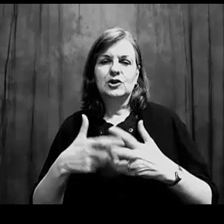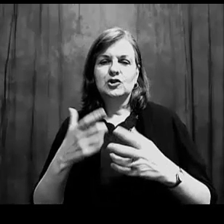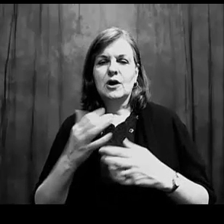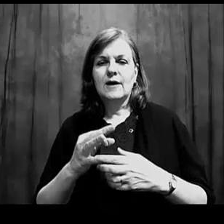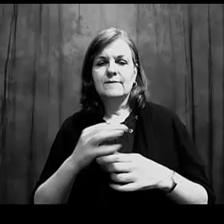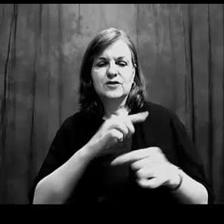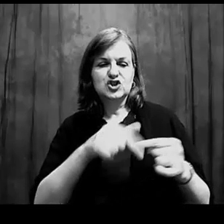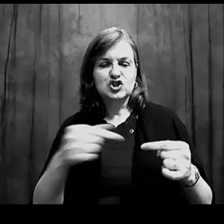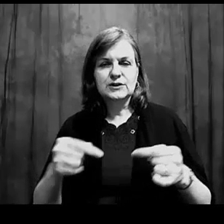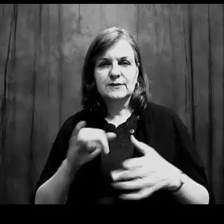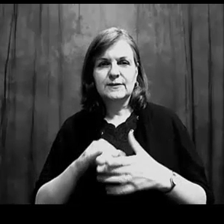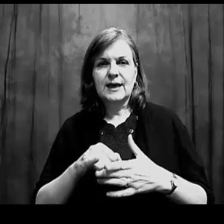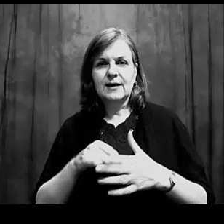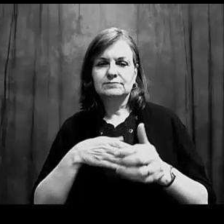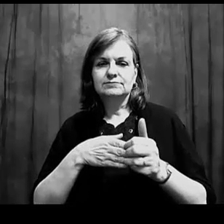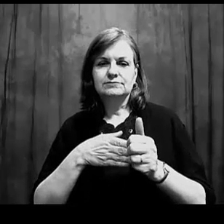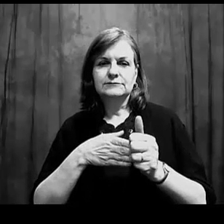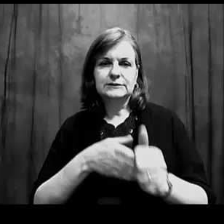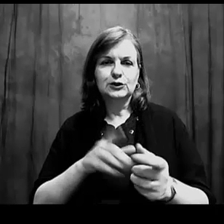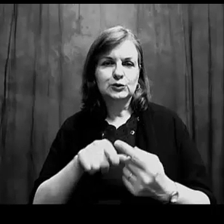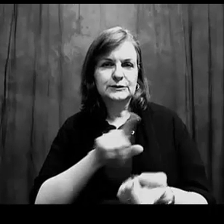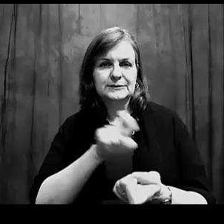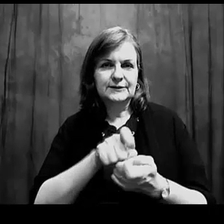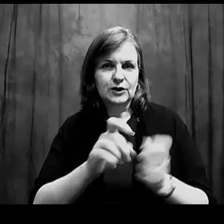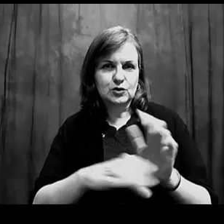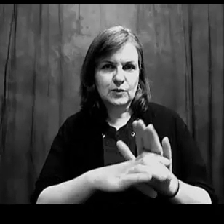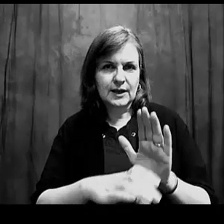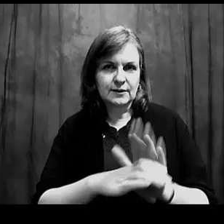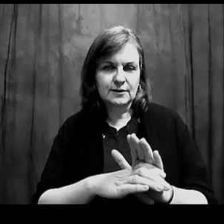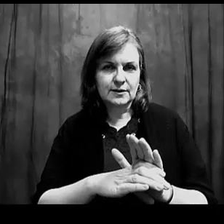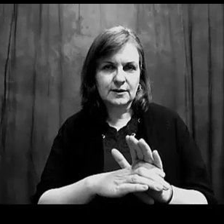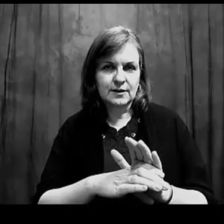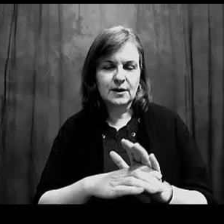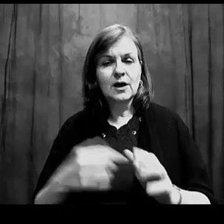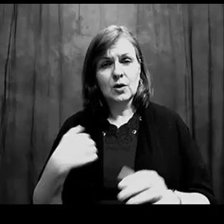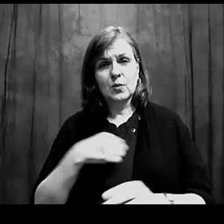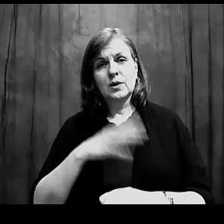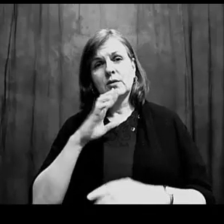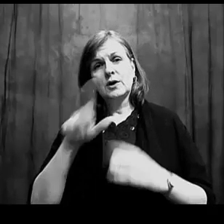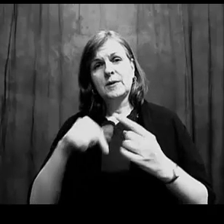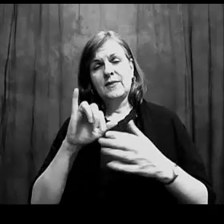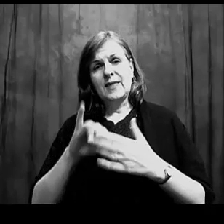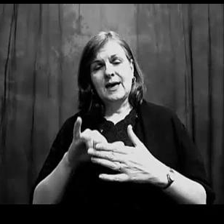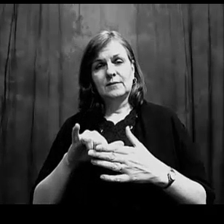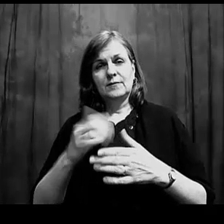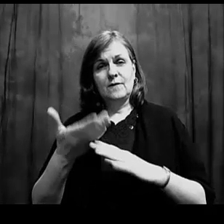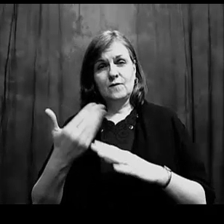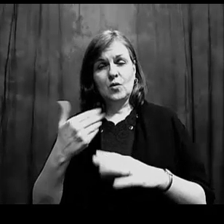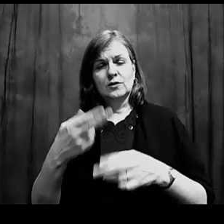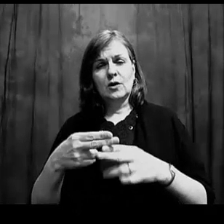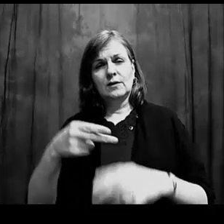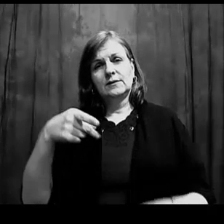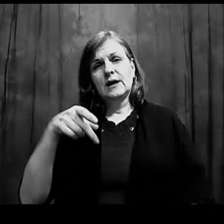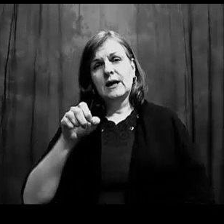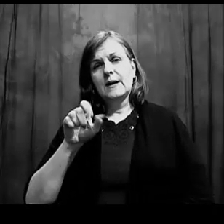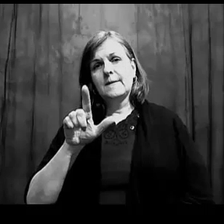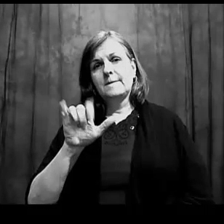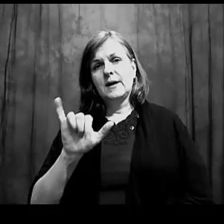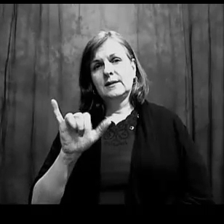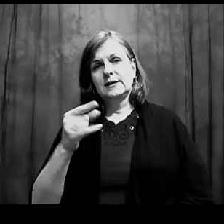of genes that contribute to a particular traits the phenomenon we talked about before is polygenic inheritance